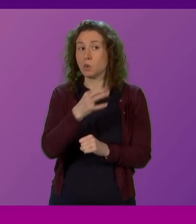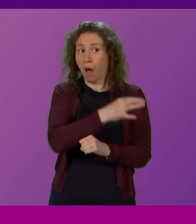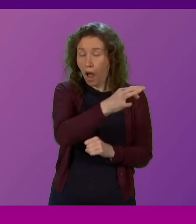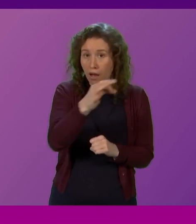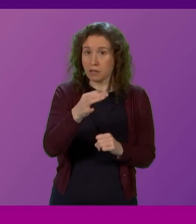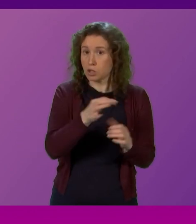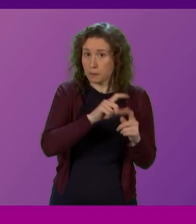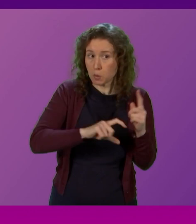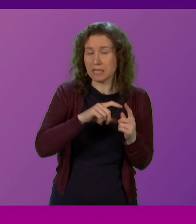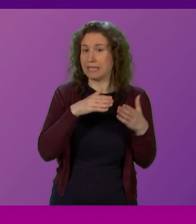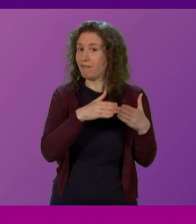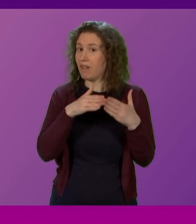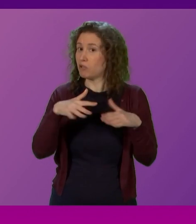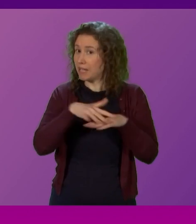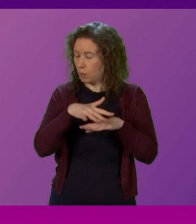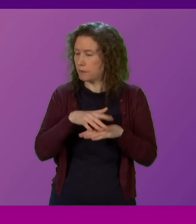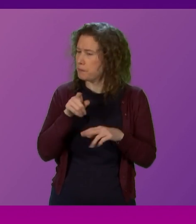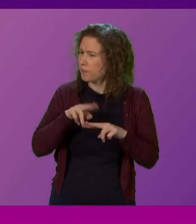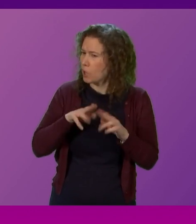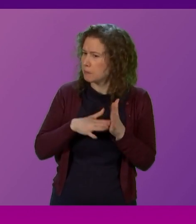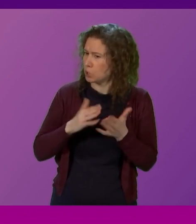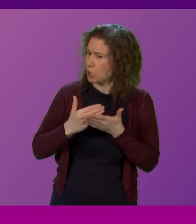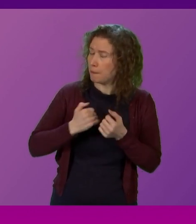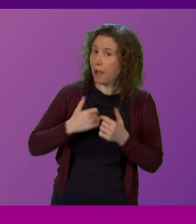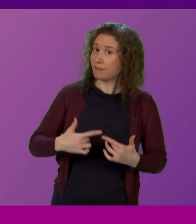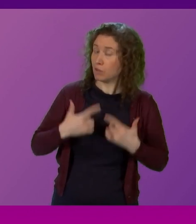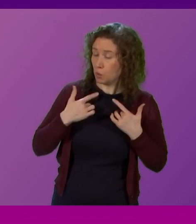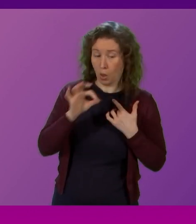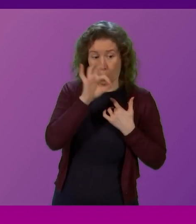Does the First Minister share my view that questions such as the one that we have just